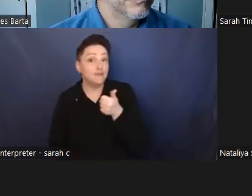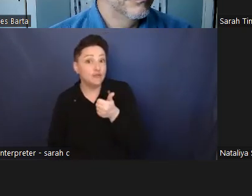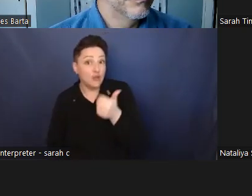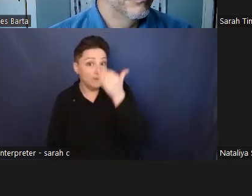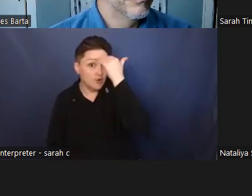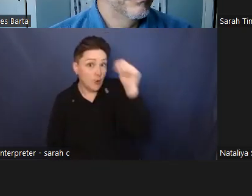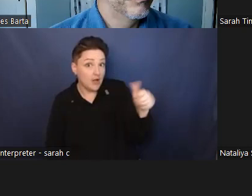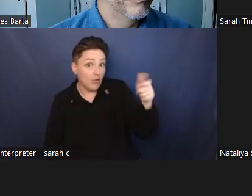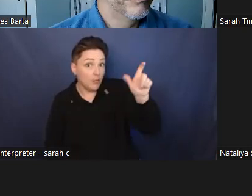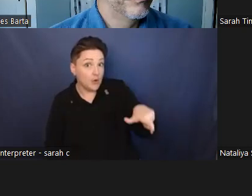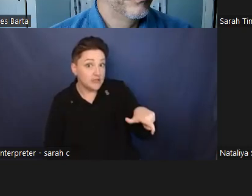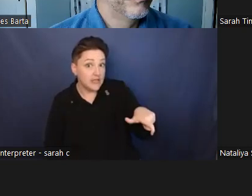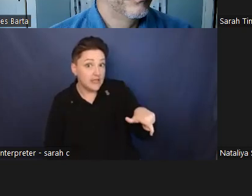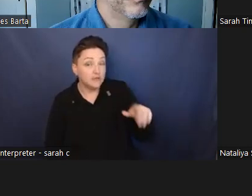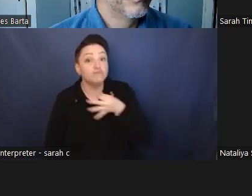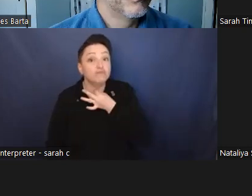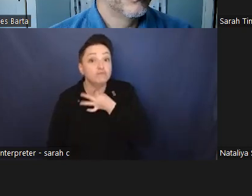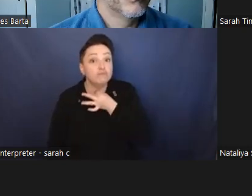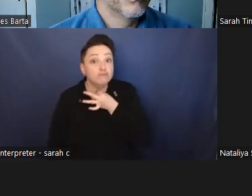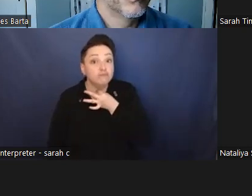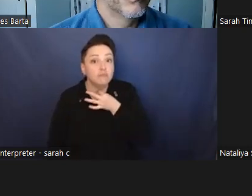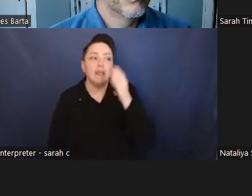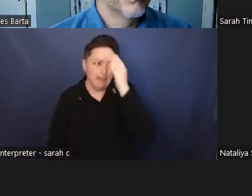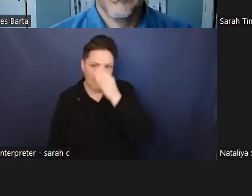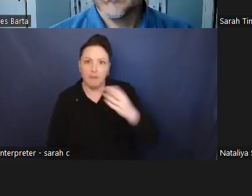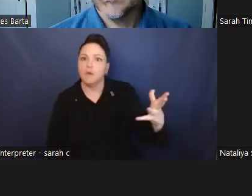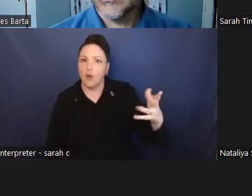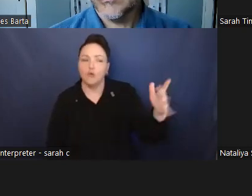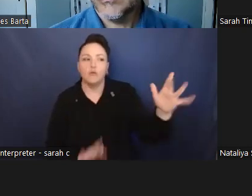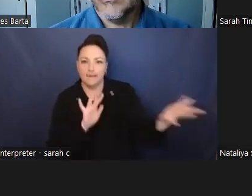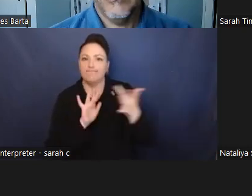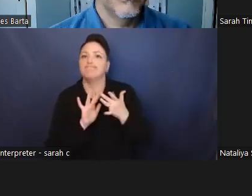the contact information and they can reach out to our child to care policy email box